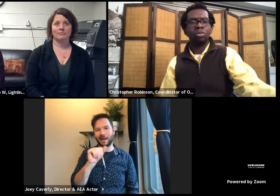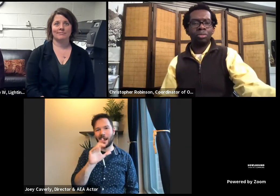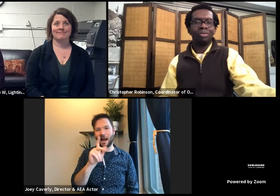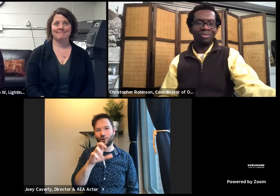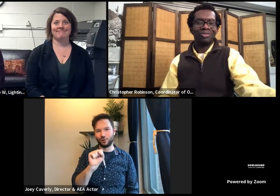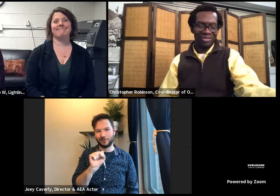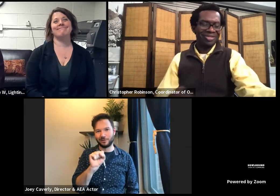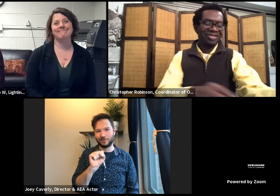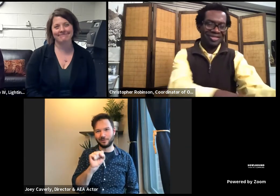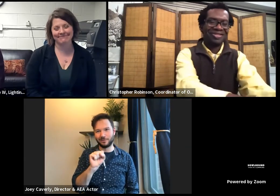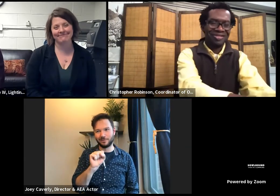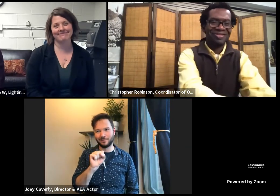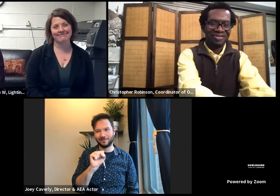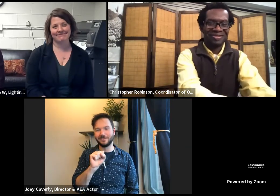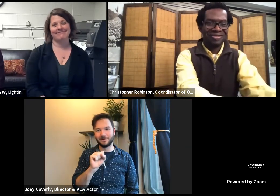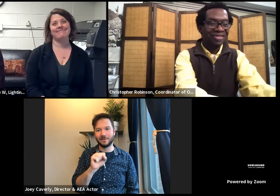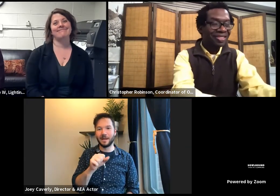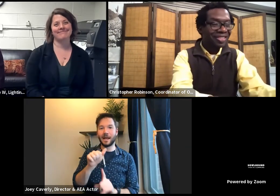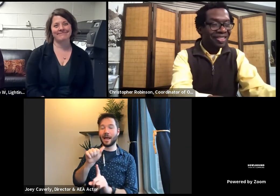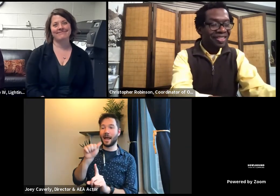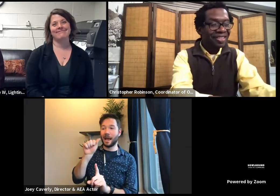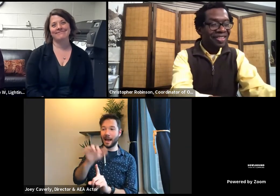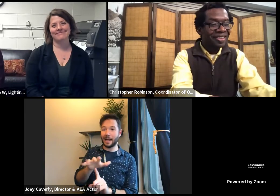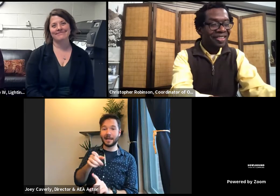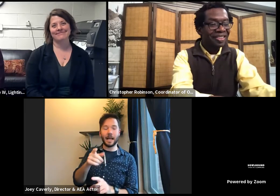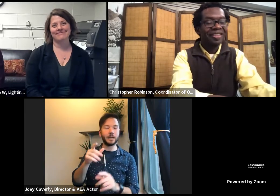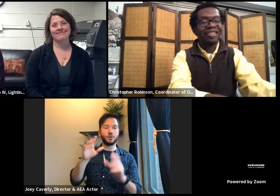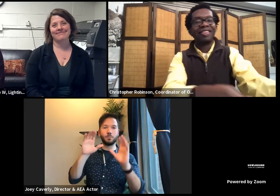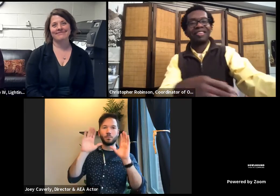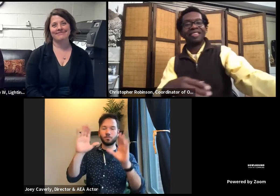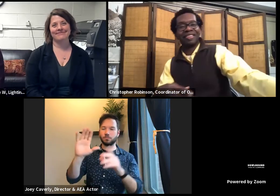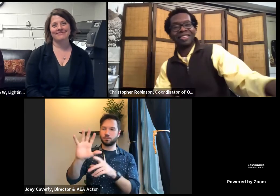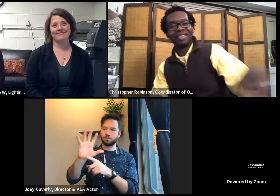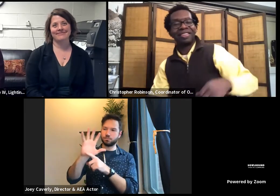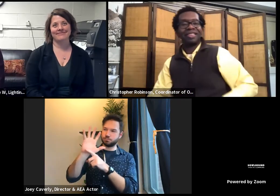but as I mentioned, deaf people are expert hackers.